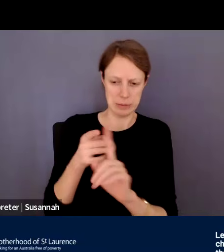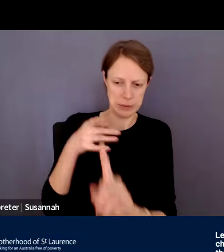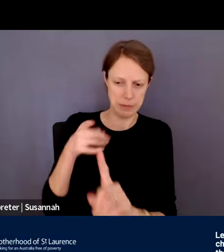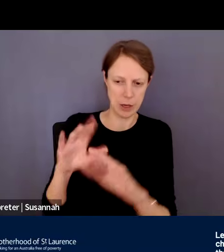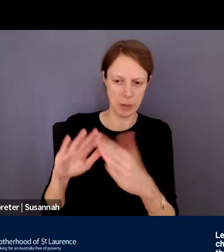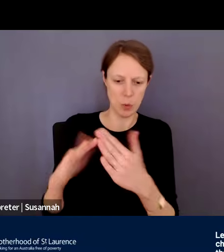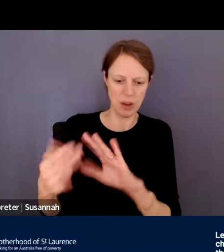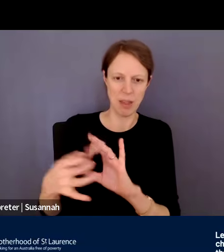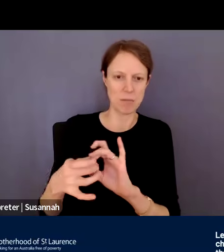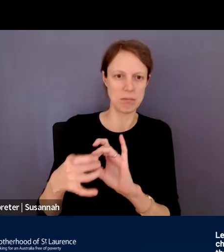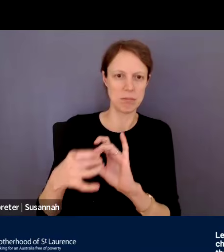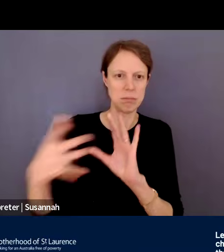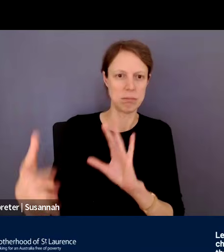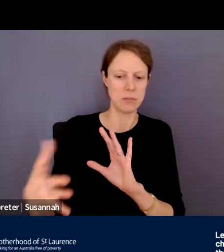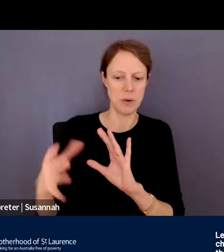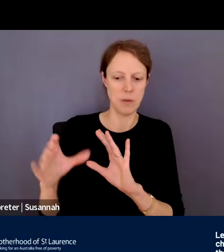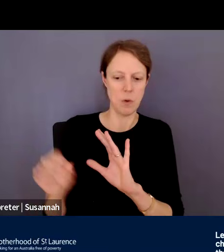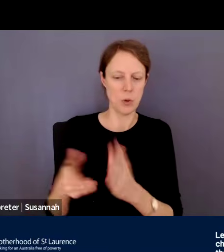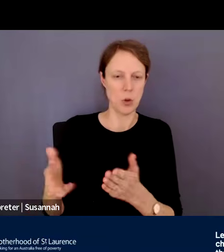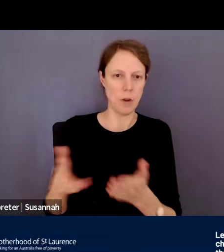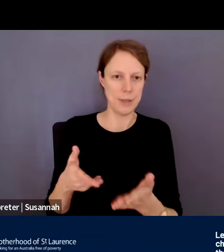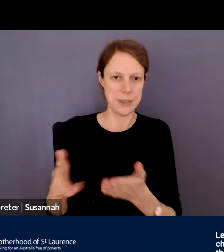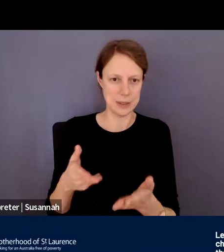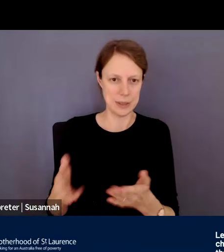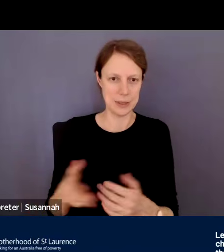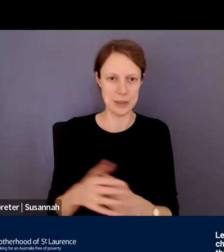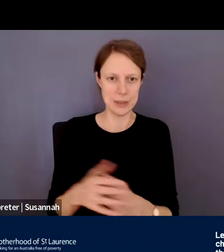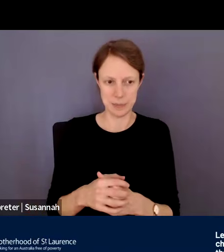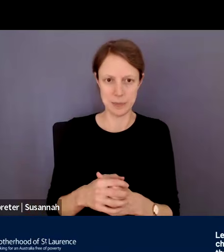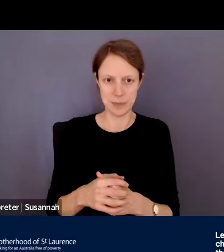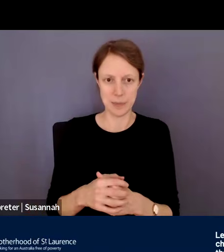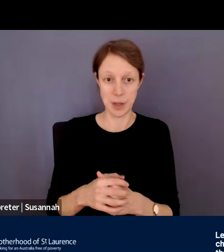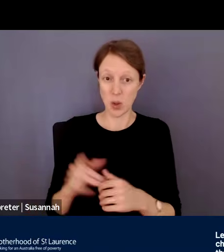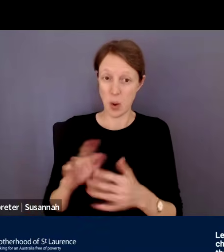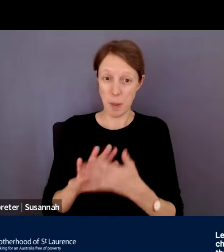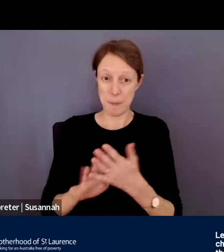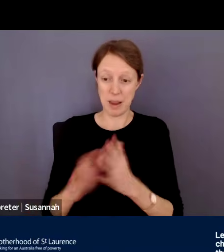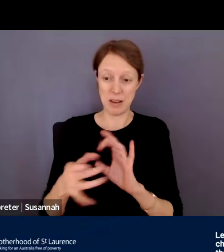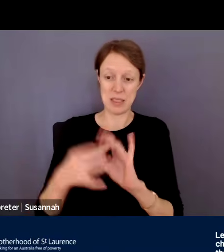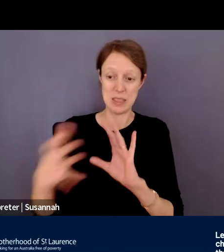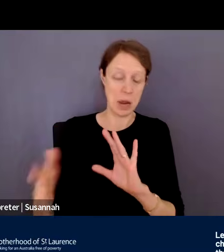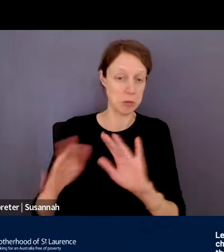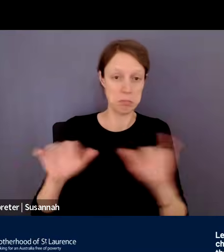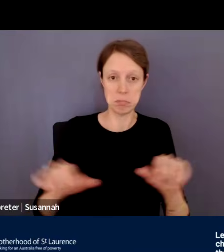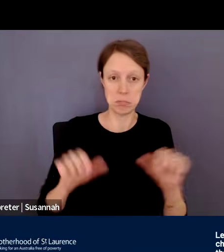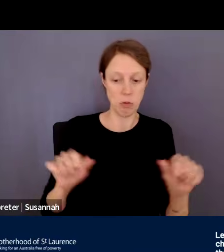services that are available to them and so going to them and opening that dialogue around what